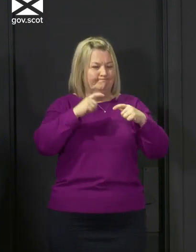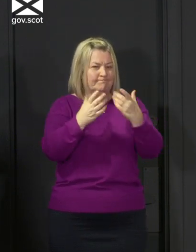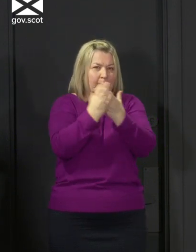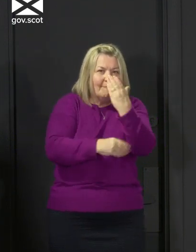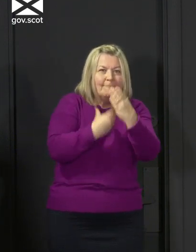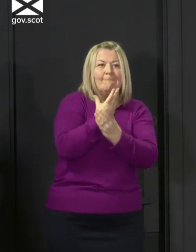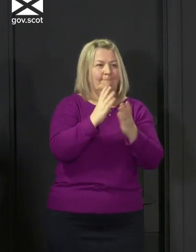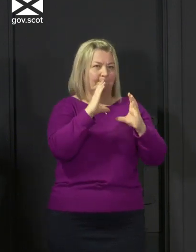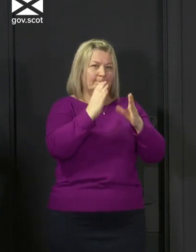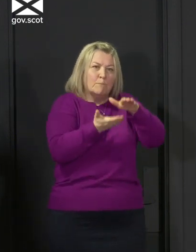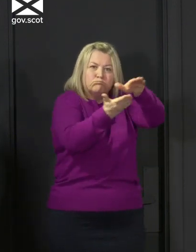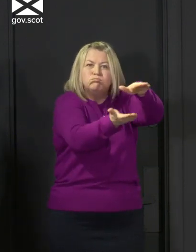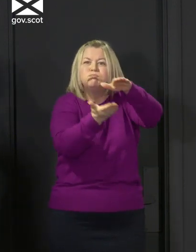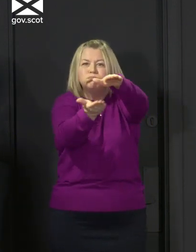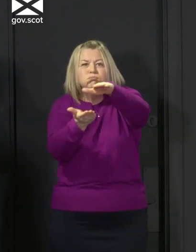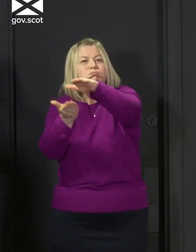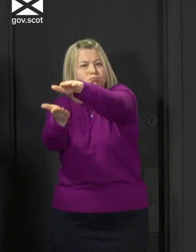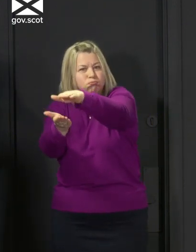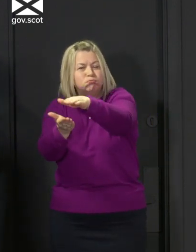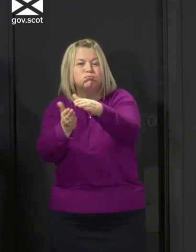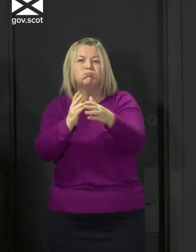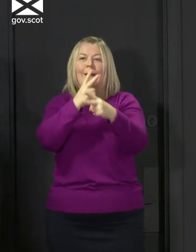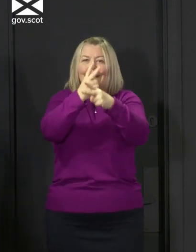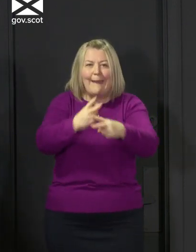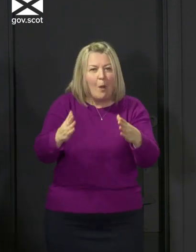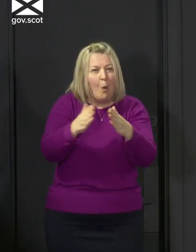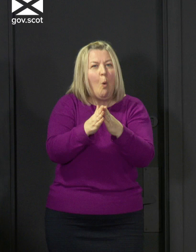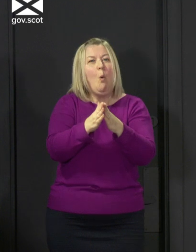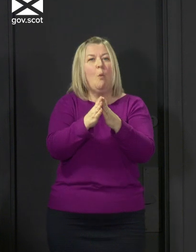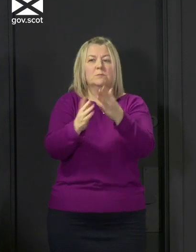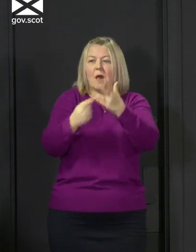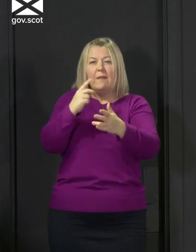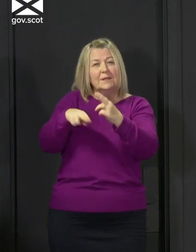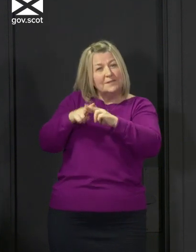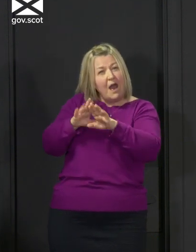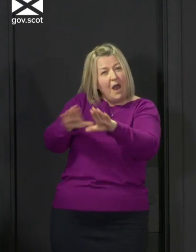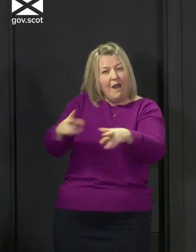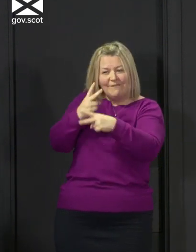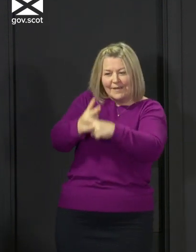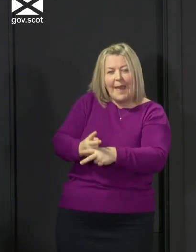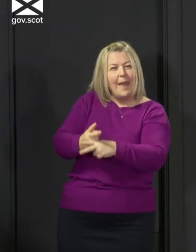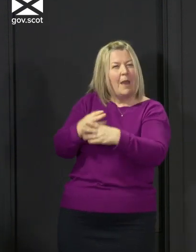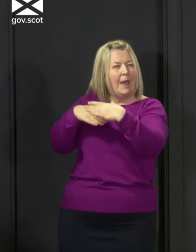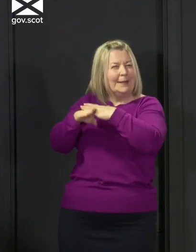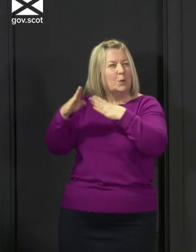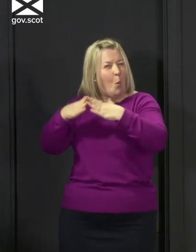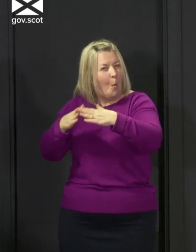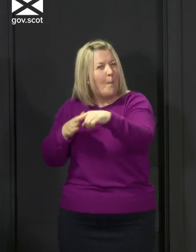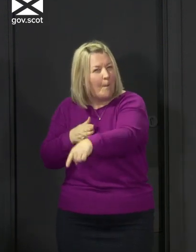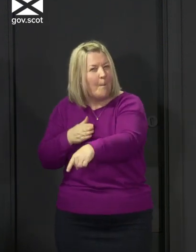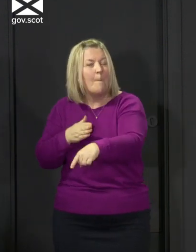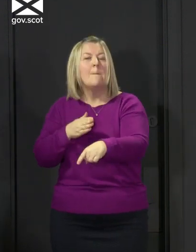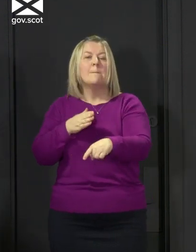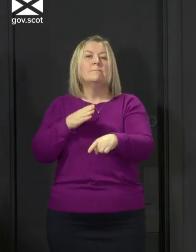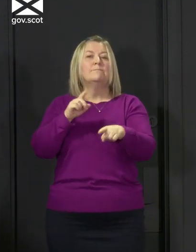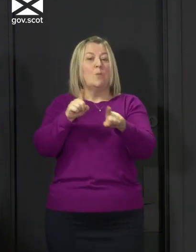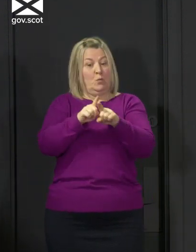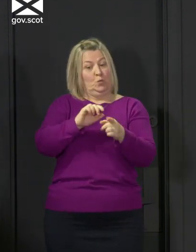Health Protection Scotland published revised guidance last week on when - and how PPE should be used.